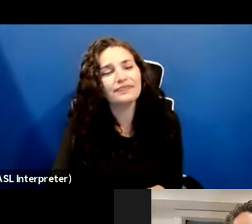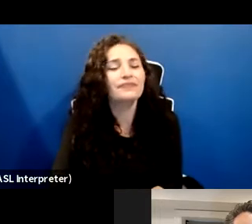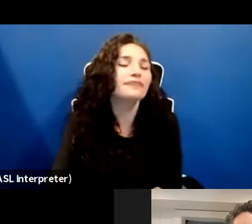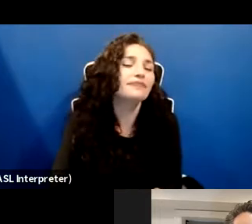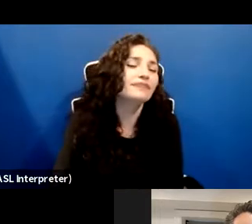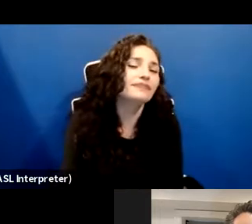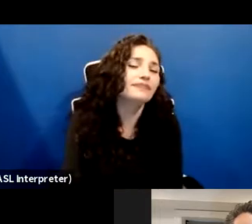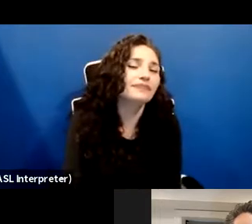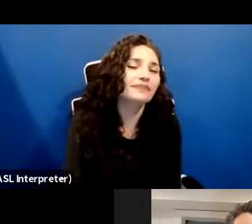Oh, sorry.